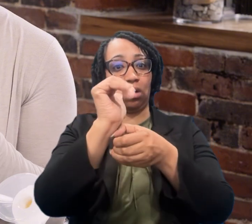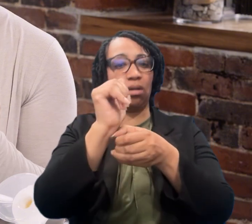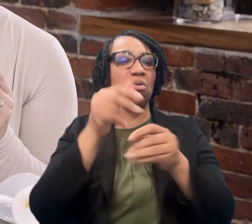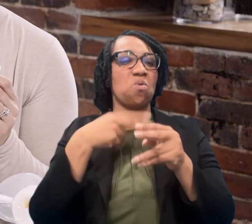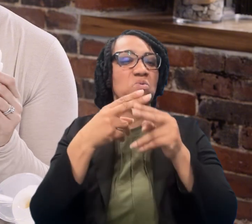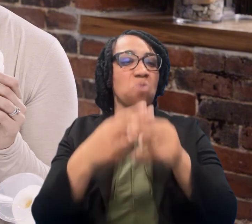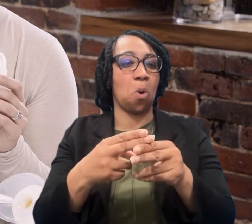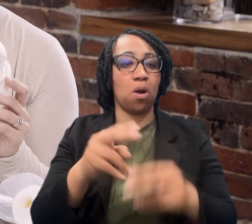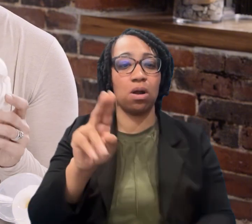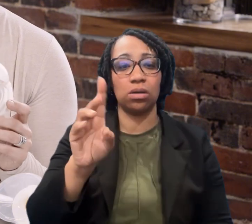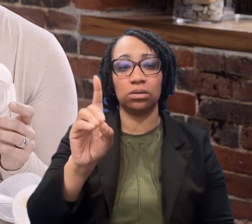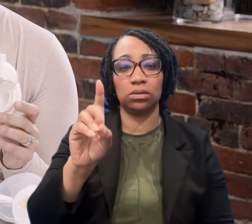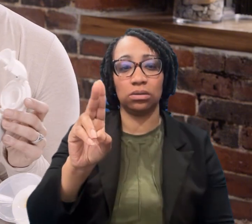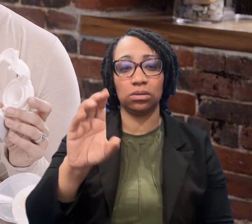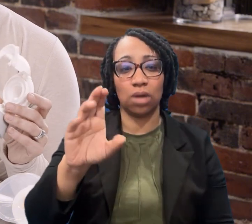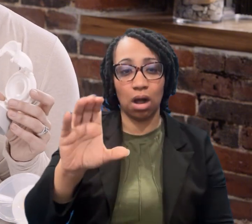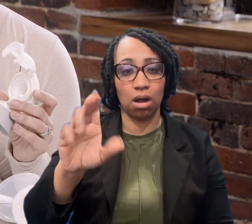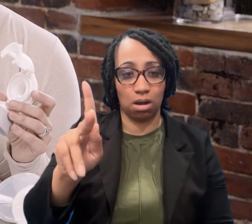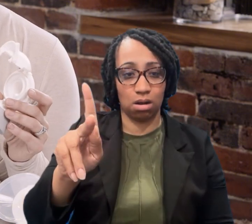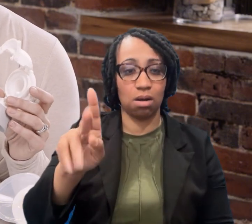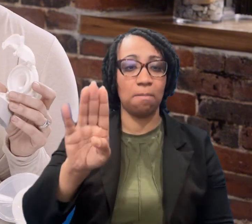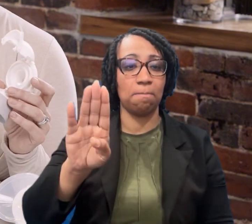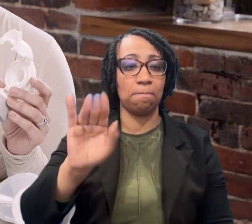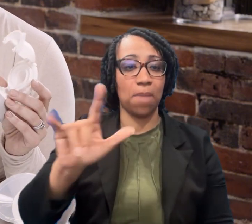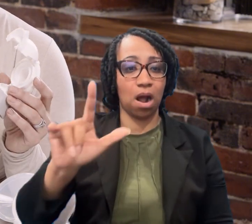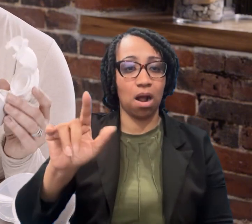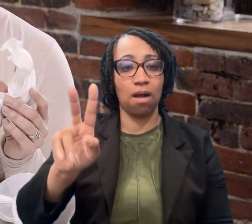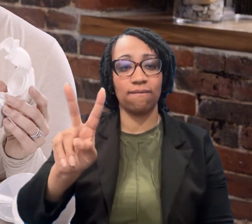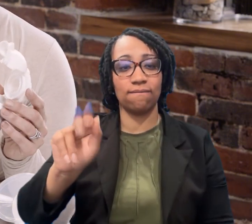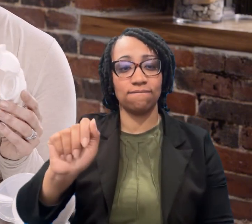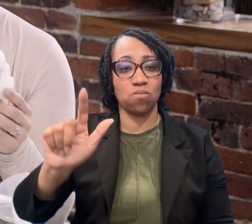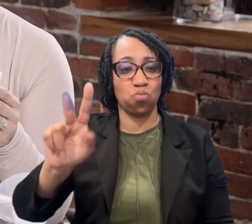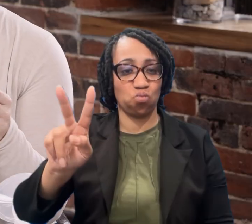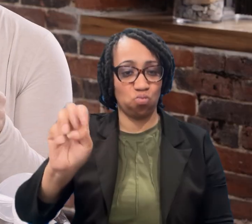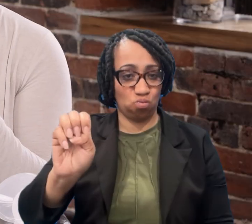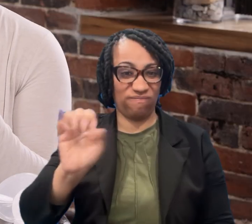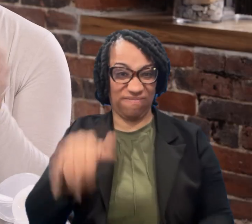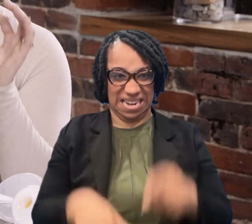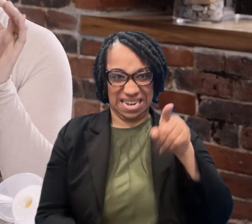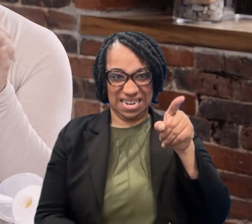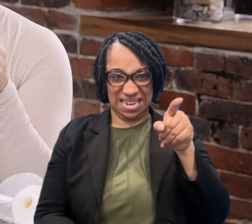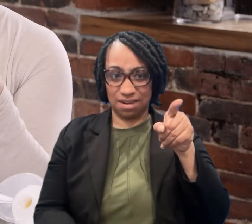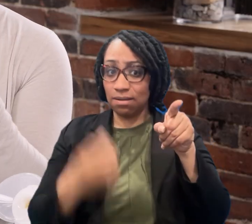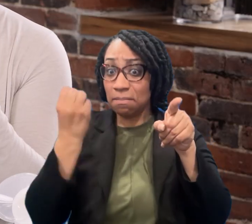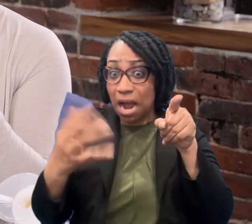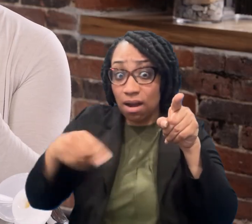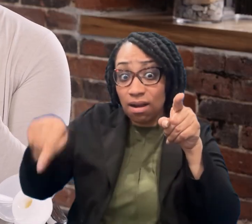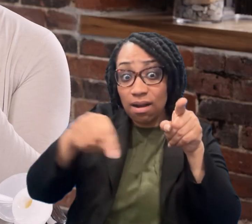called a duckbill valve. This pump has two pieces all-in-one. So, this sort of hub here where your